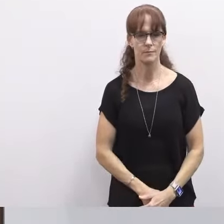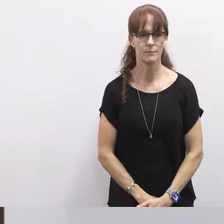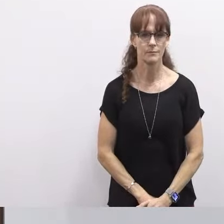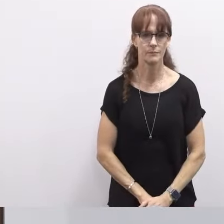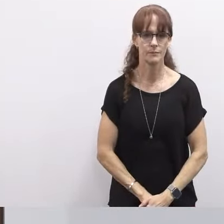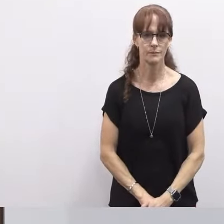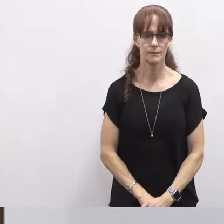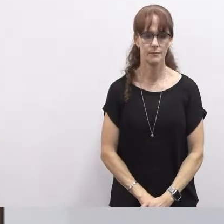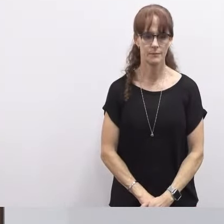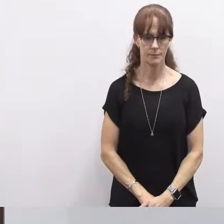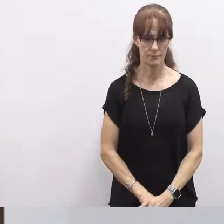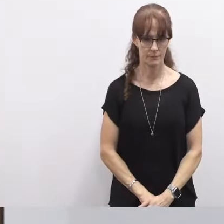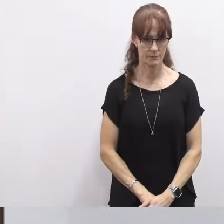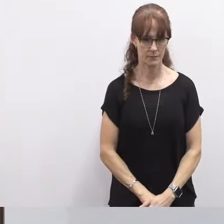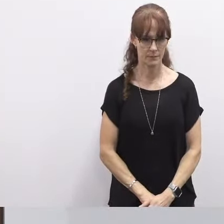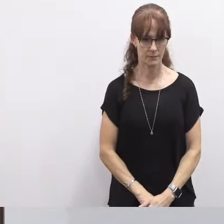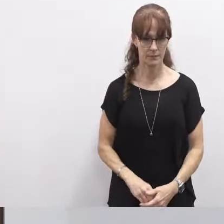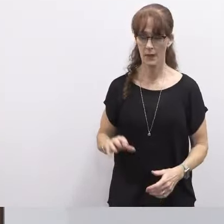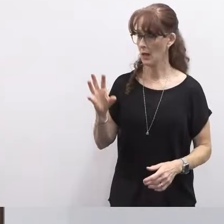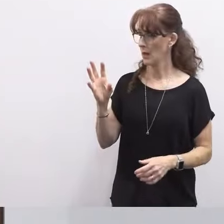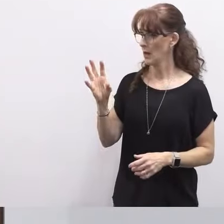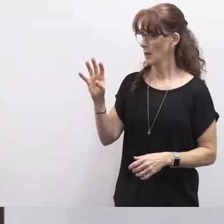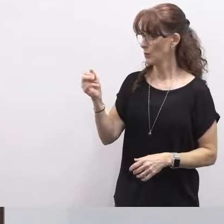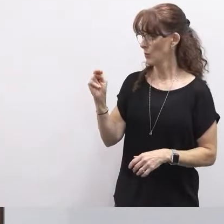Why don't you mind if I hop in here real quick? Oh, please. - Yes, it's open.